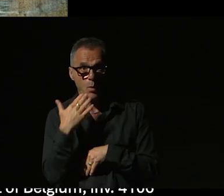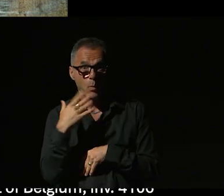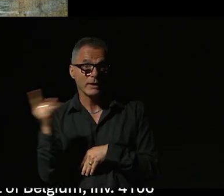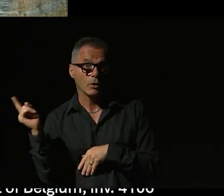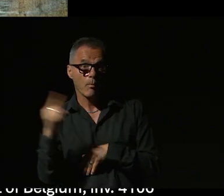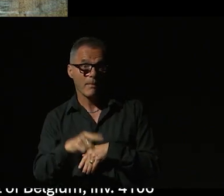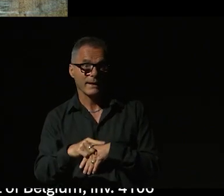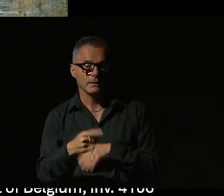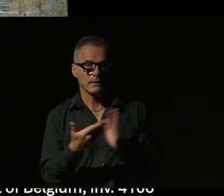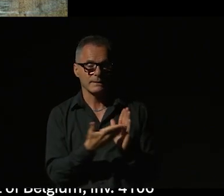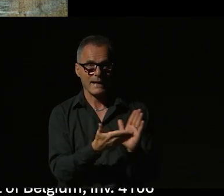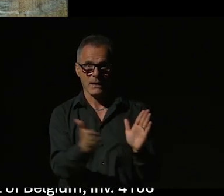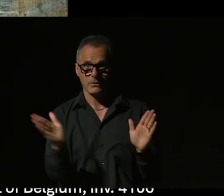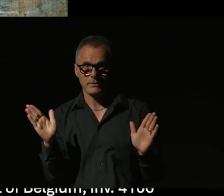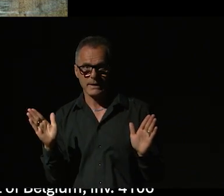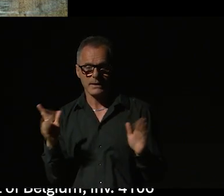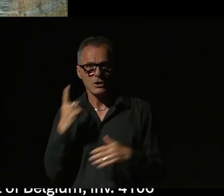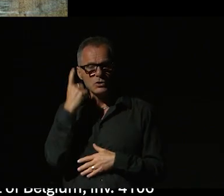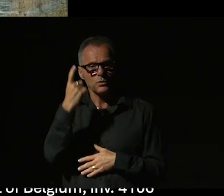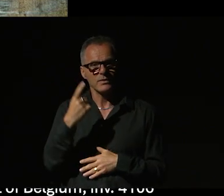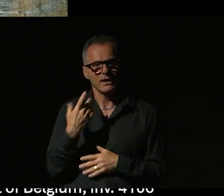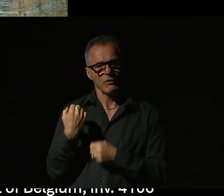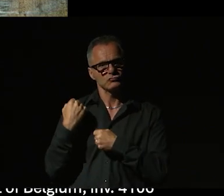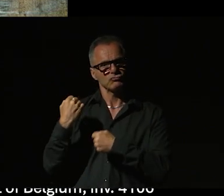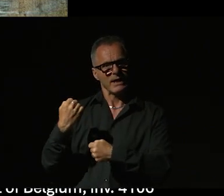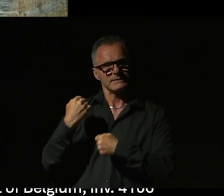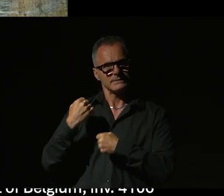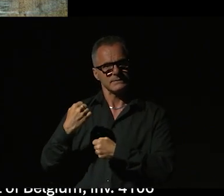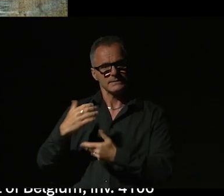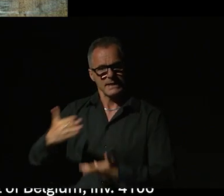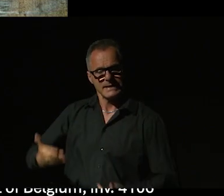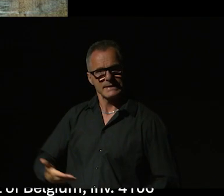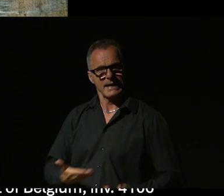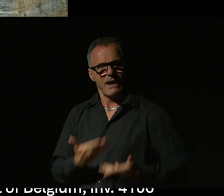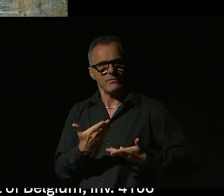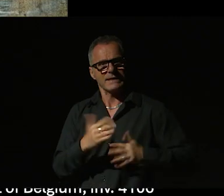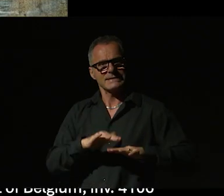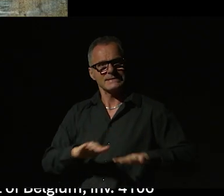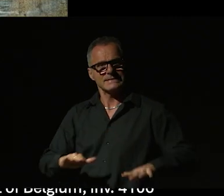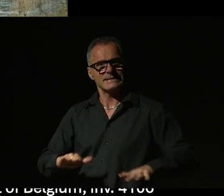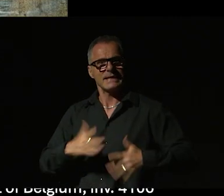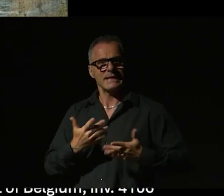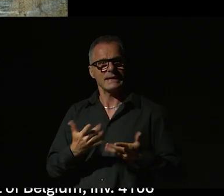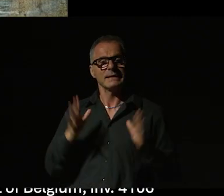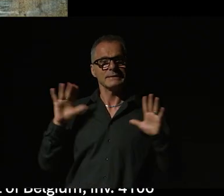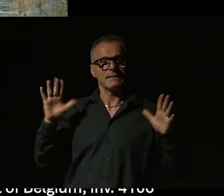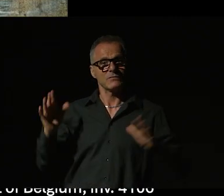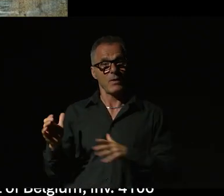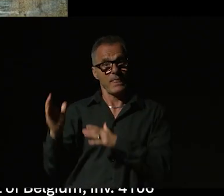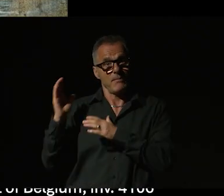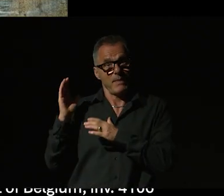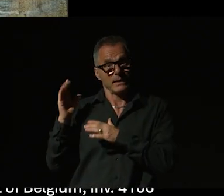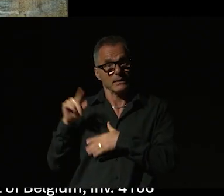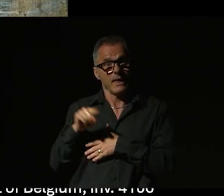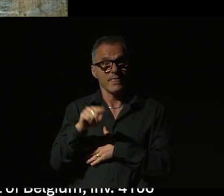and think of Tritons carrying sea nymphs on their back. This wonderful design for the birth of Venus